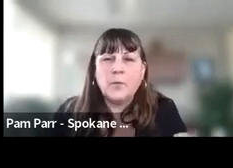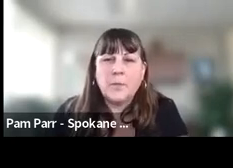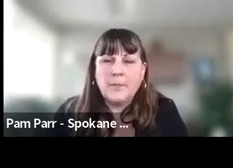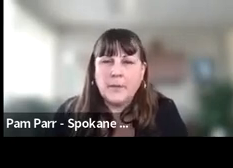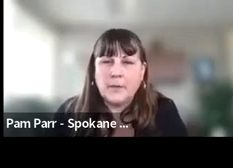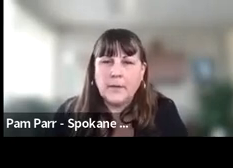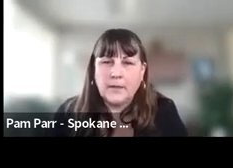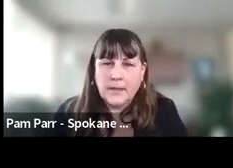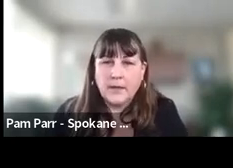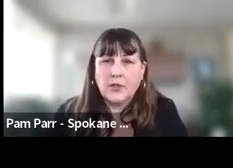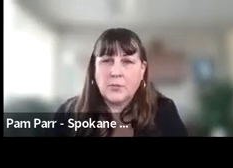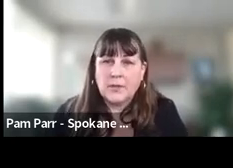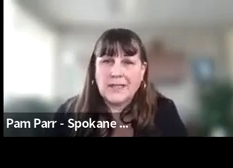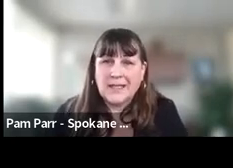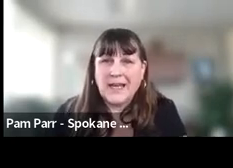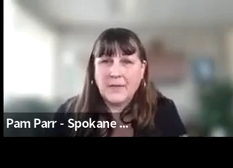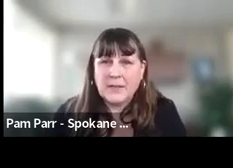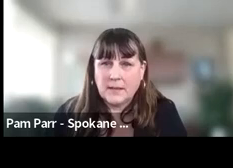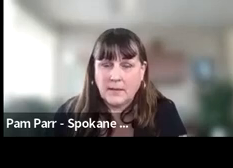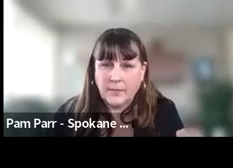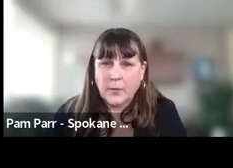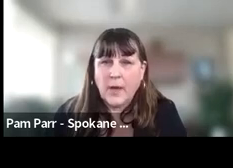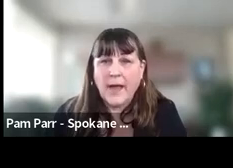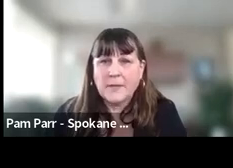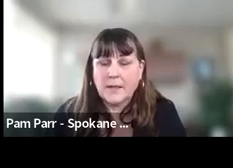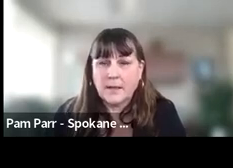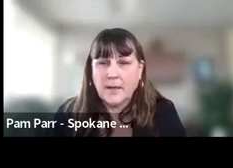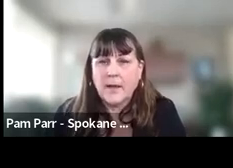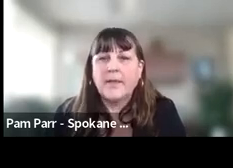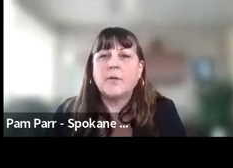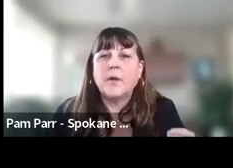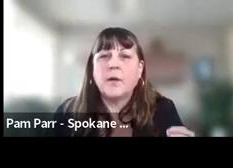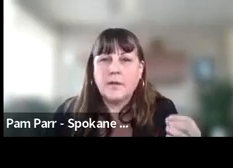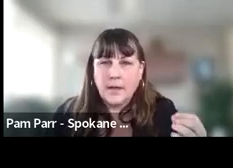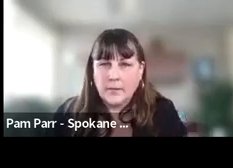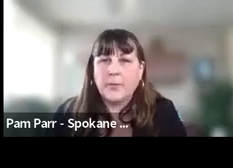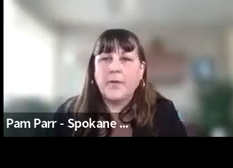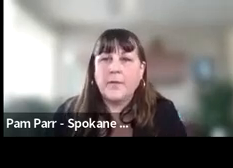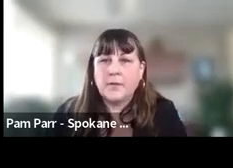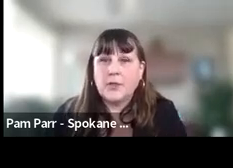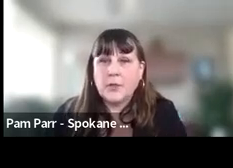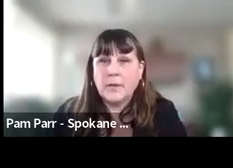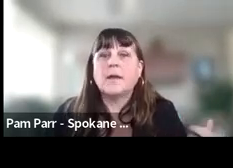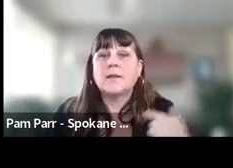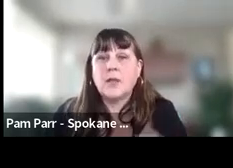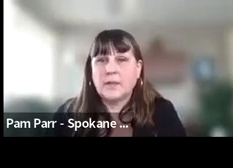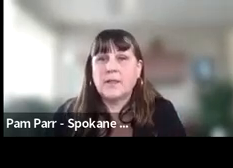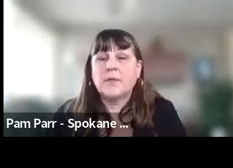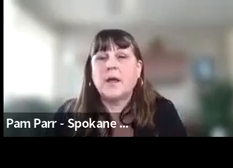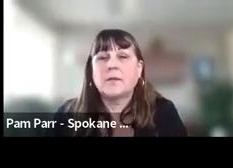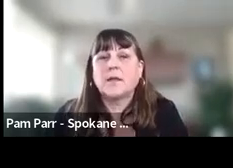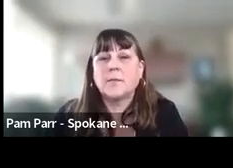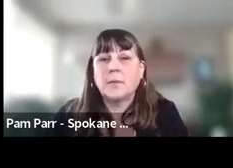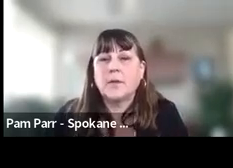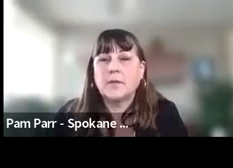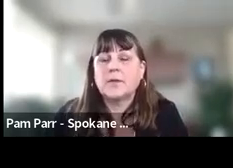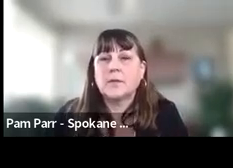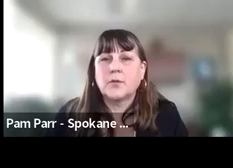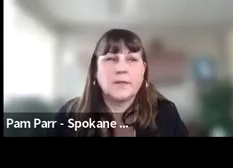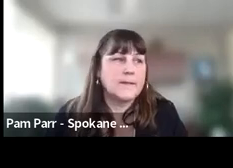That program that started, what was it? Maybe five years ago, Whitney? At $130,000 we just signed an $8 million three-year contract.